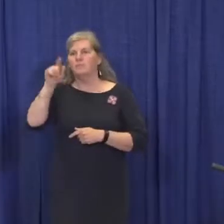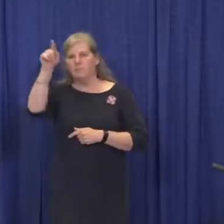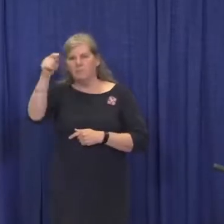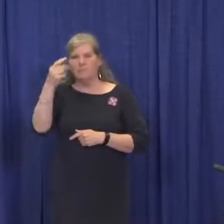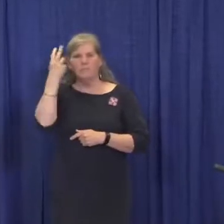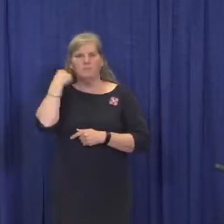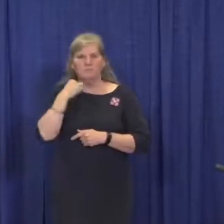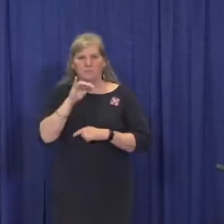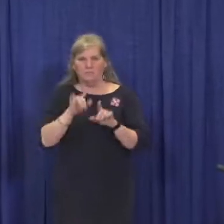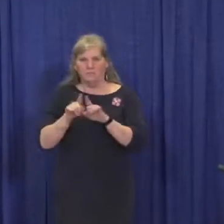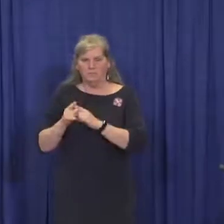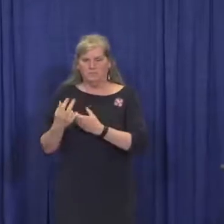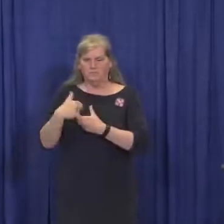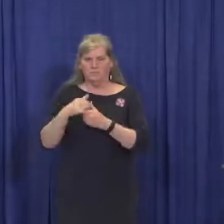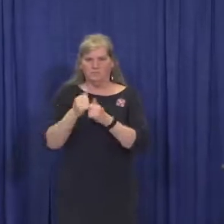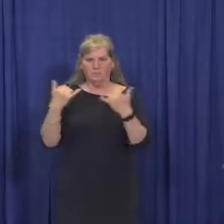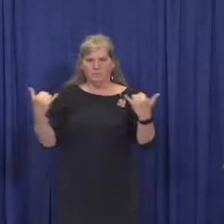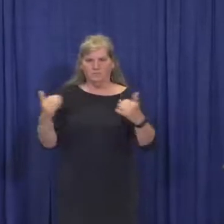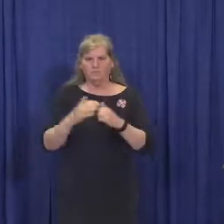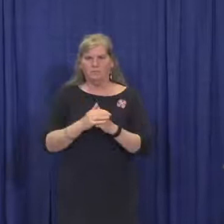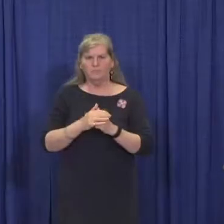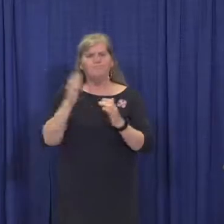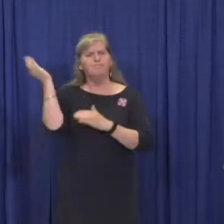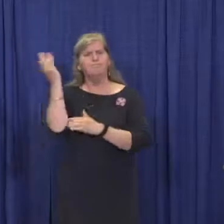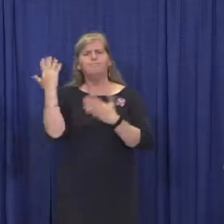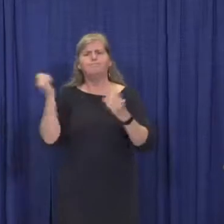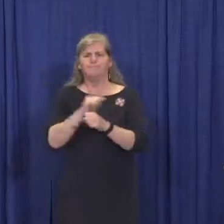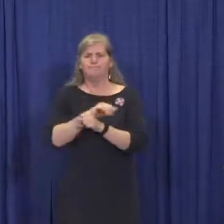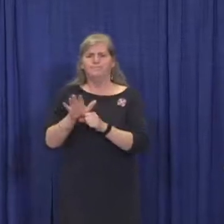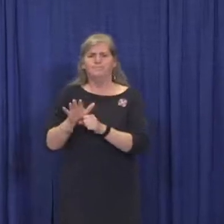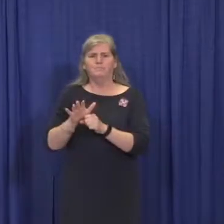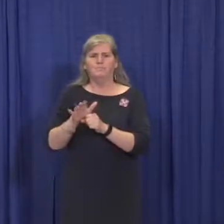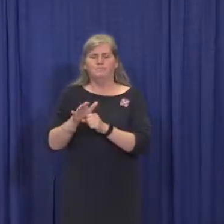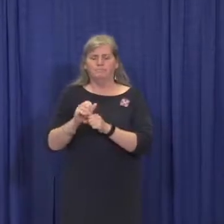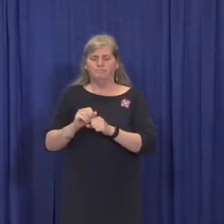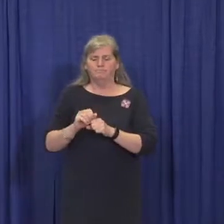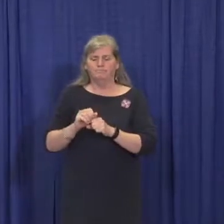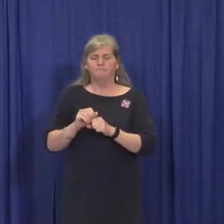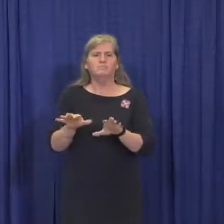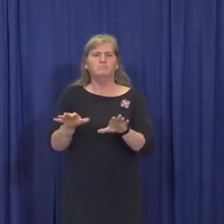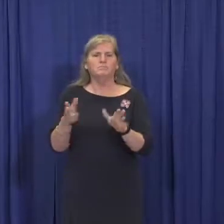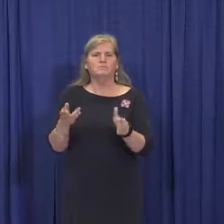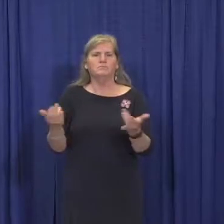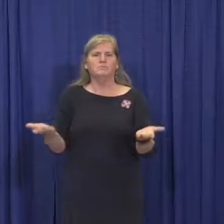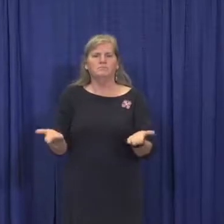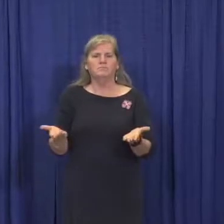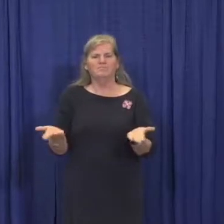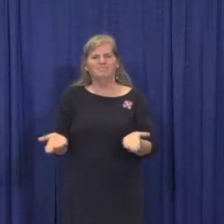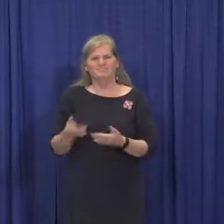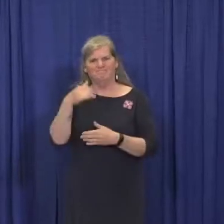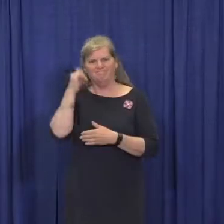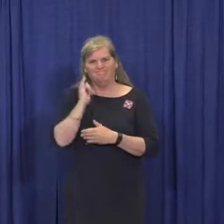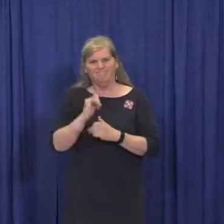Andrea and Mary as well. We are here to talk about the COVID-19 outbreak that is